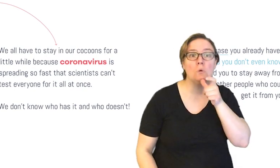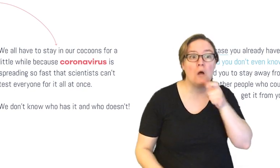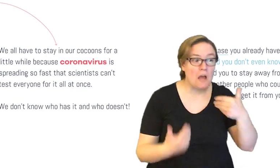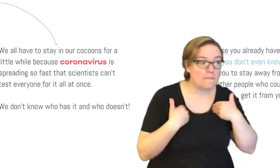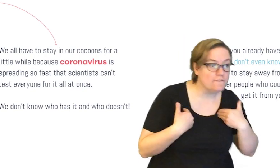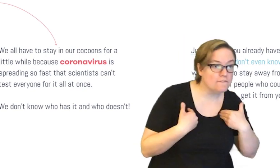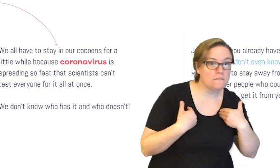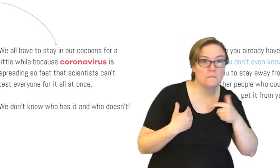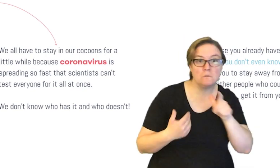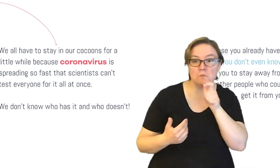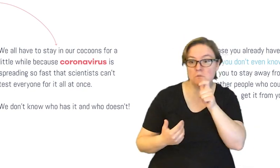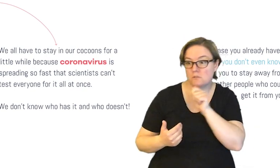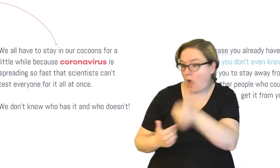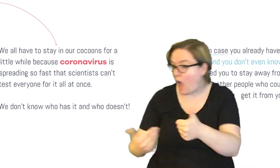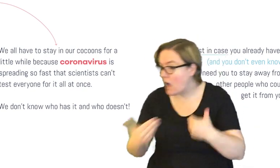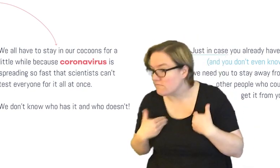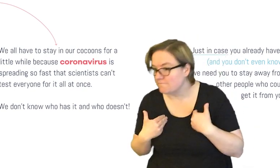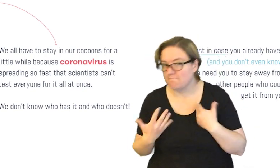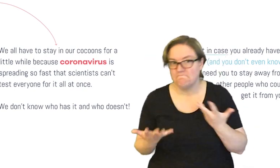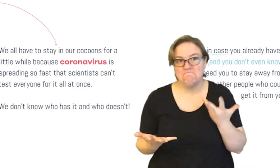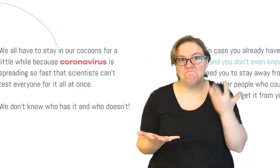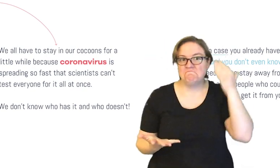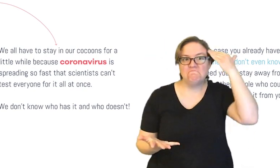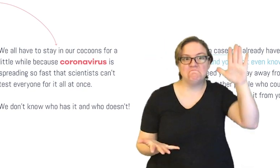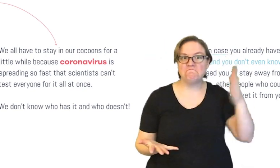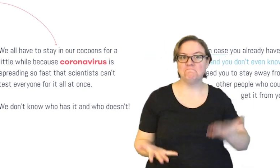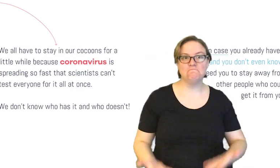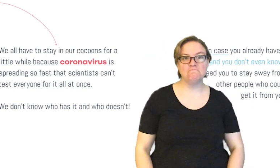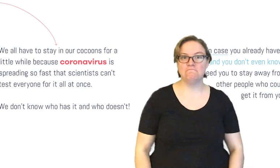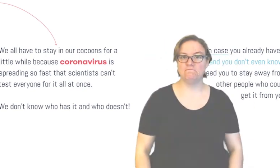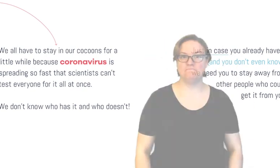We don't know who has it and who doesn't.